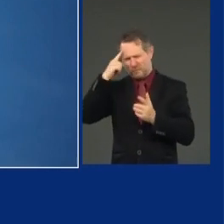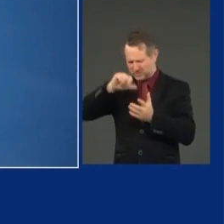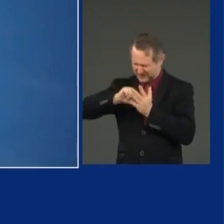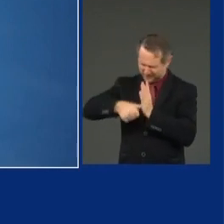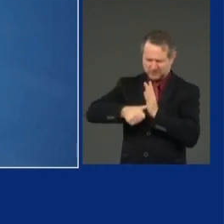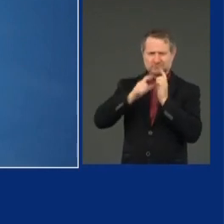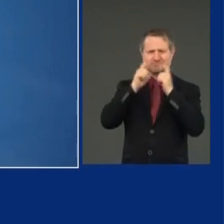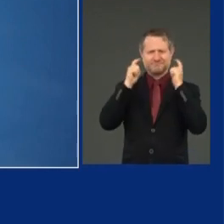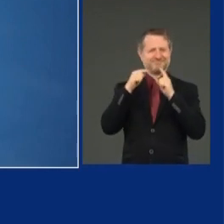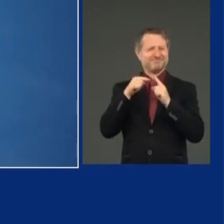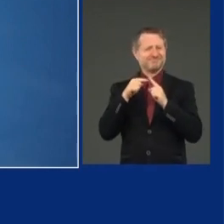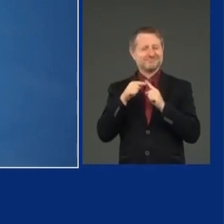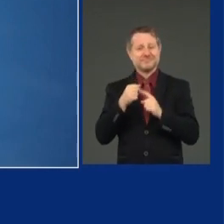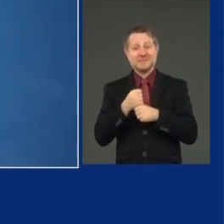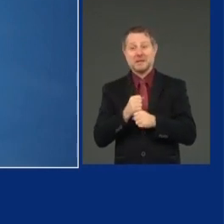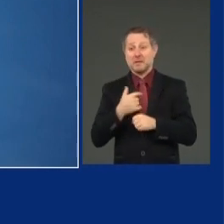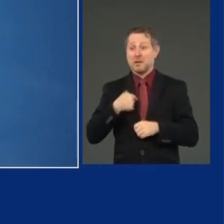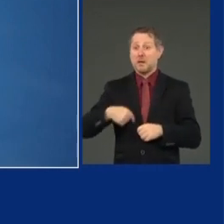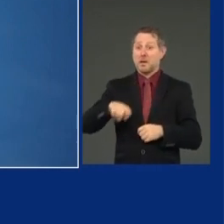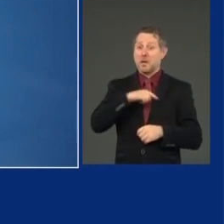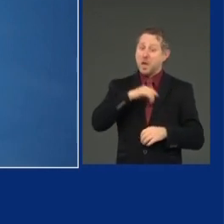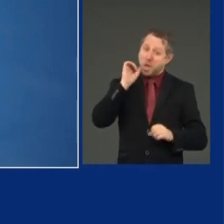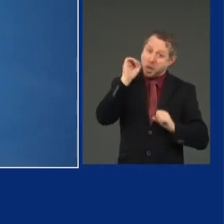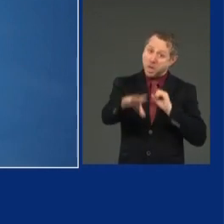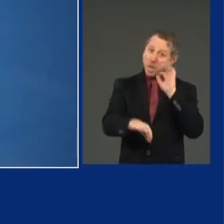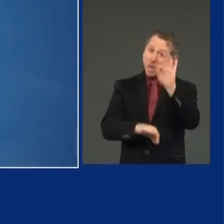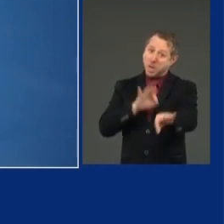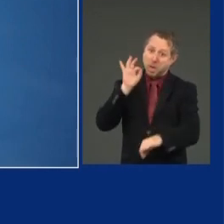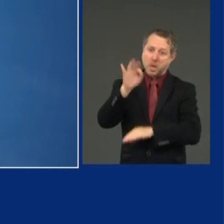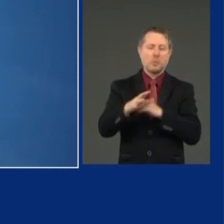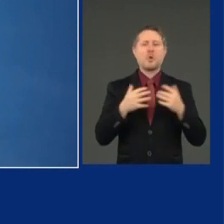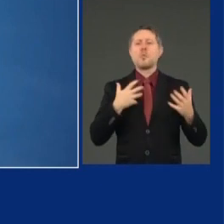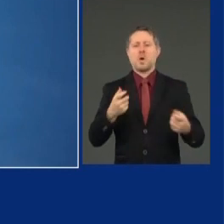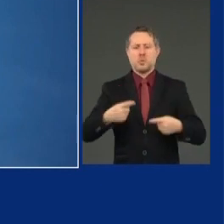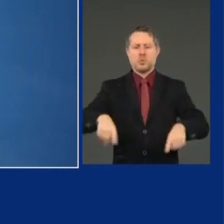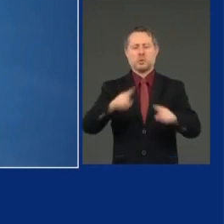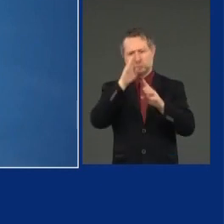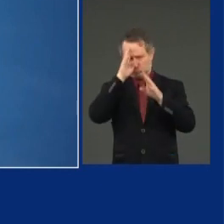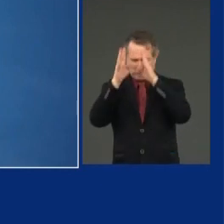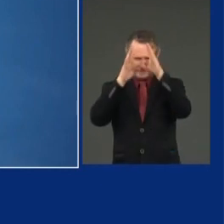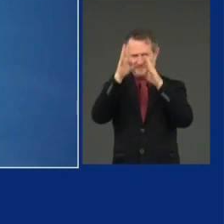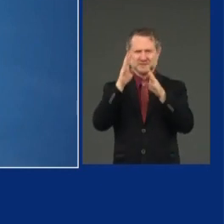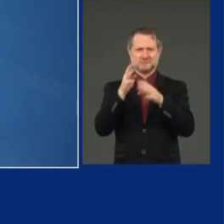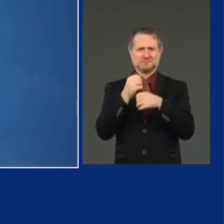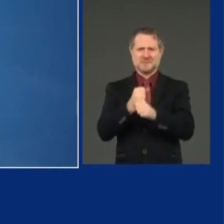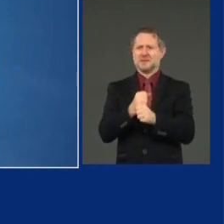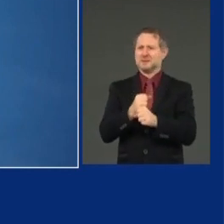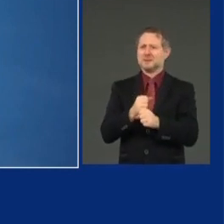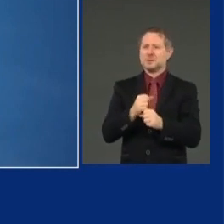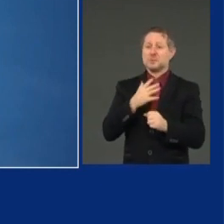TO TRY TO COMMUNICATE THE MESSAGE OF WEAR A MASK BETTER